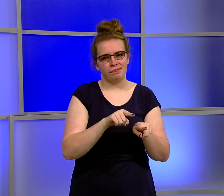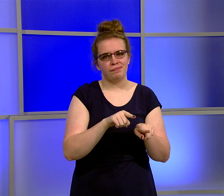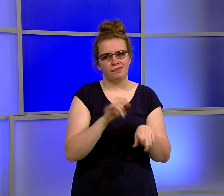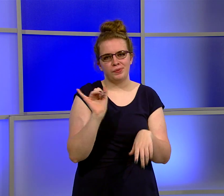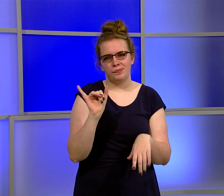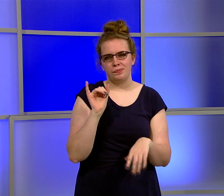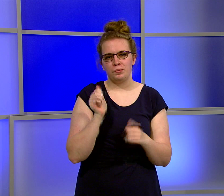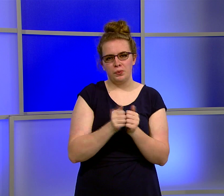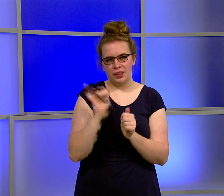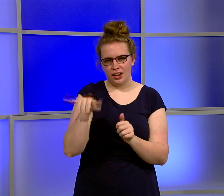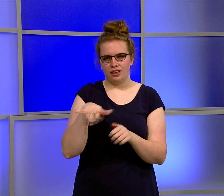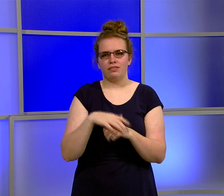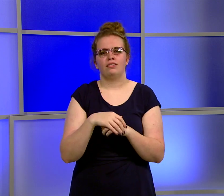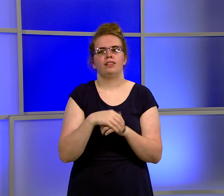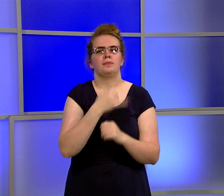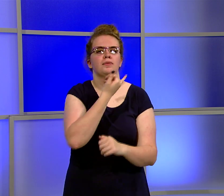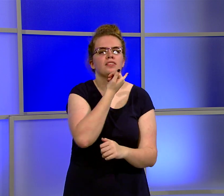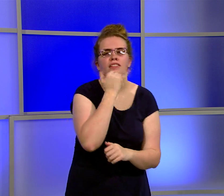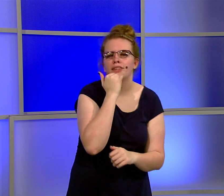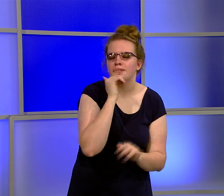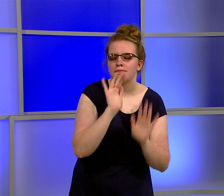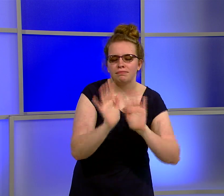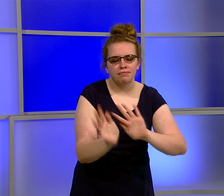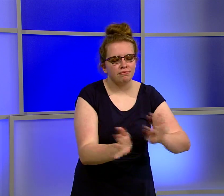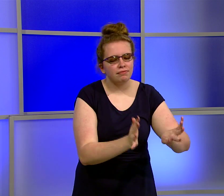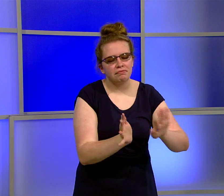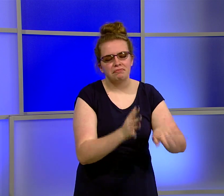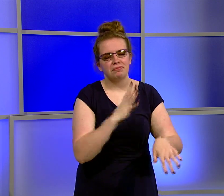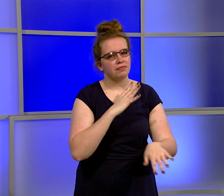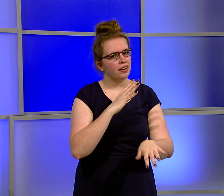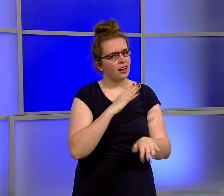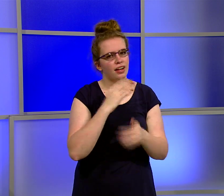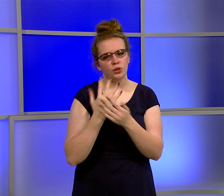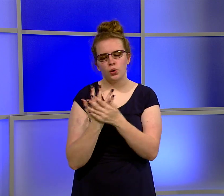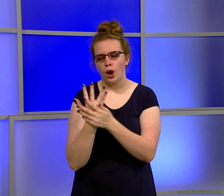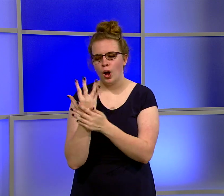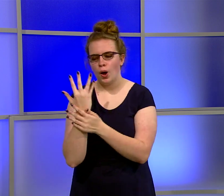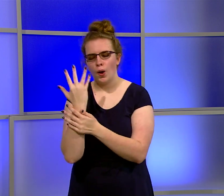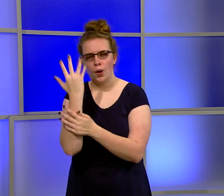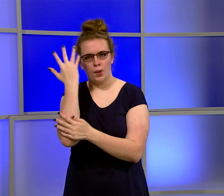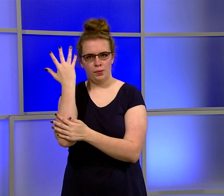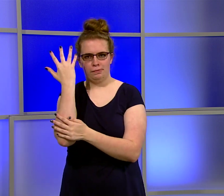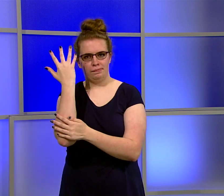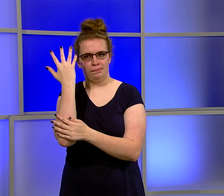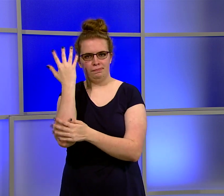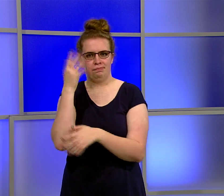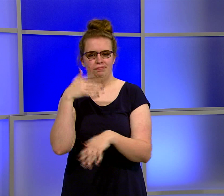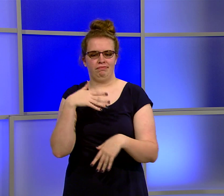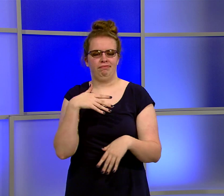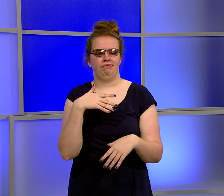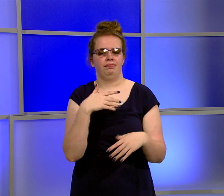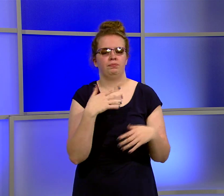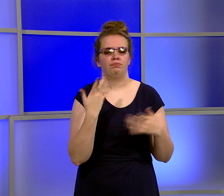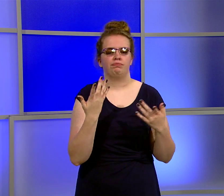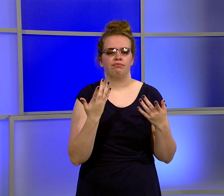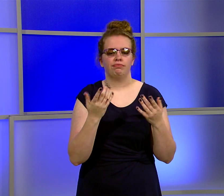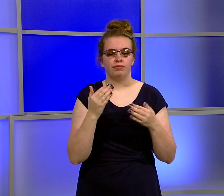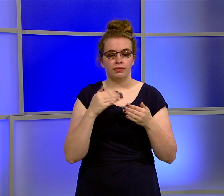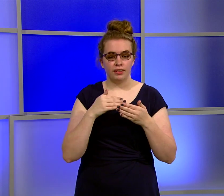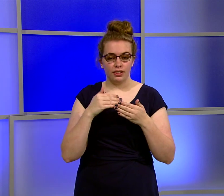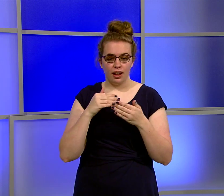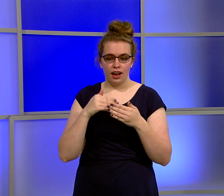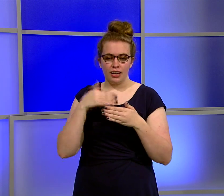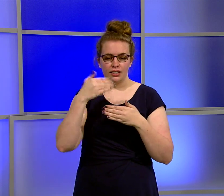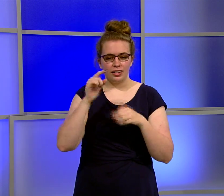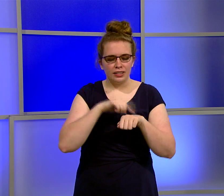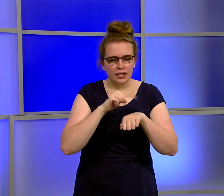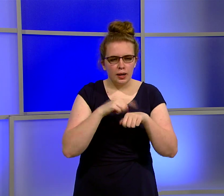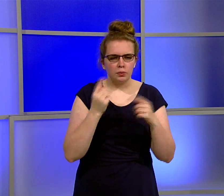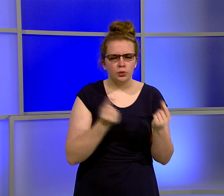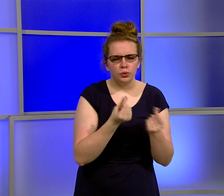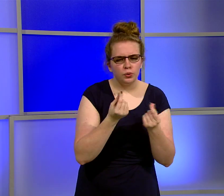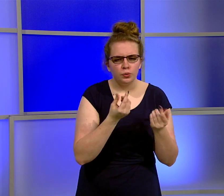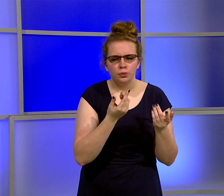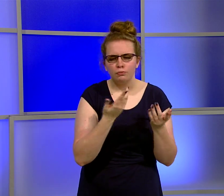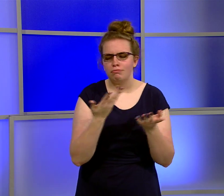assessment mistakes are not to be looked upon as a failure but as an opportunity for success